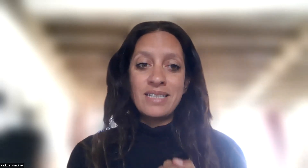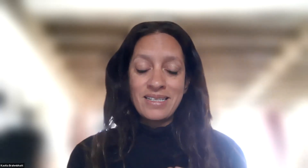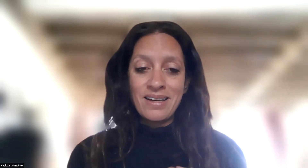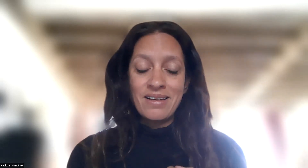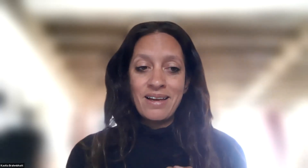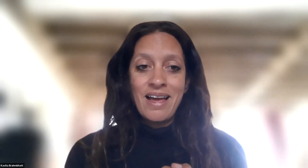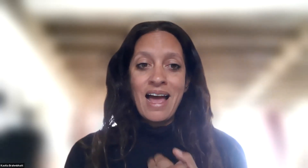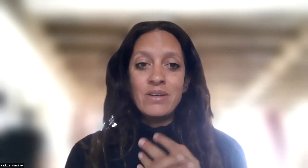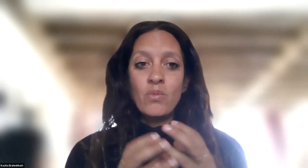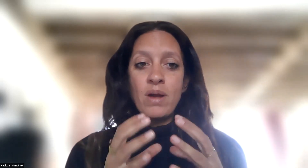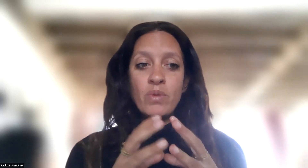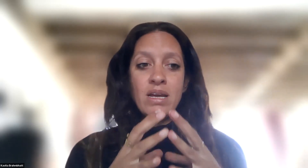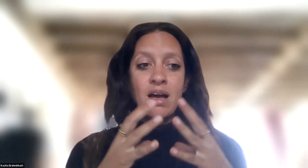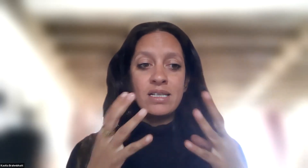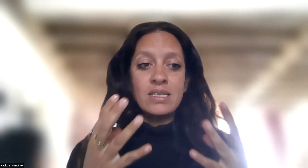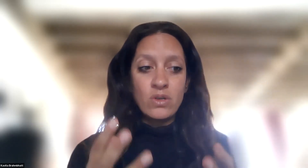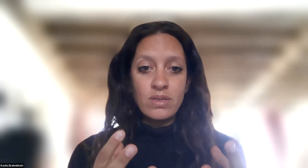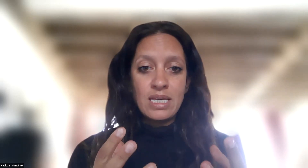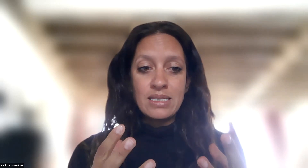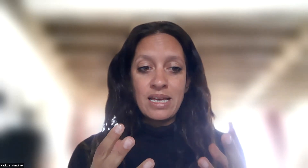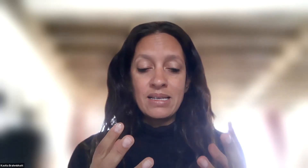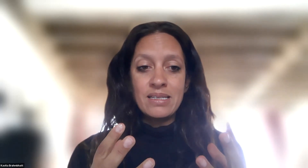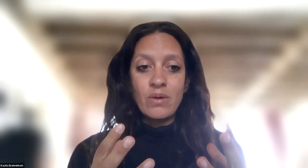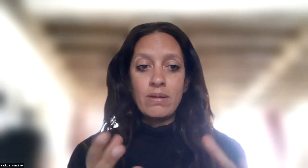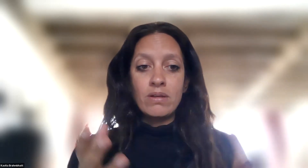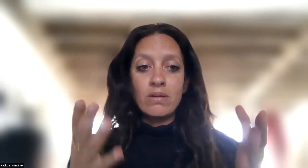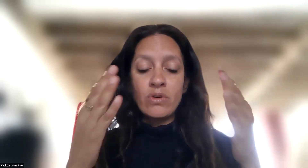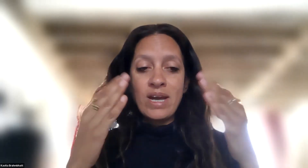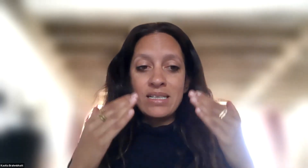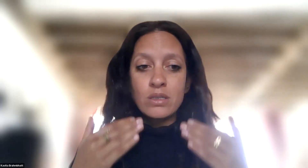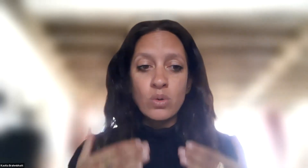feasible, we need to have buy-in, there needs to be